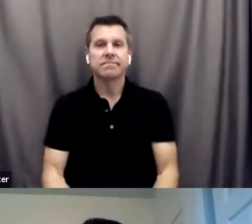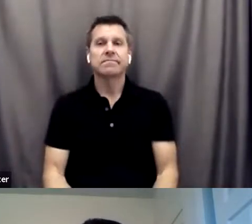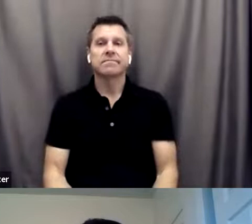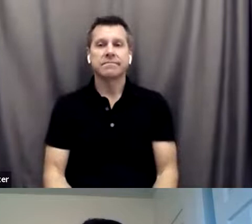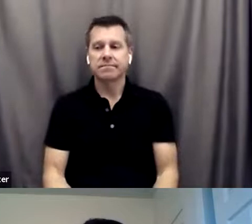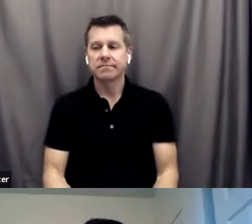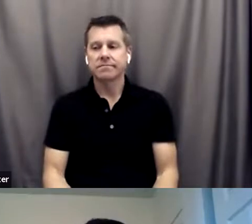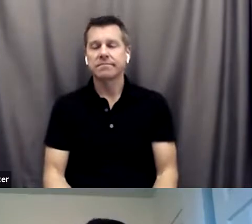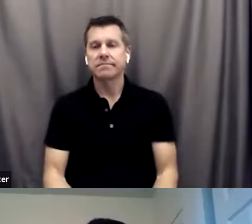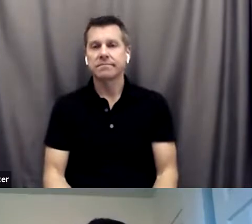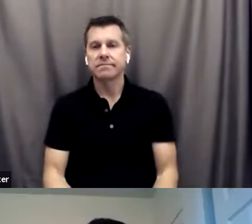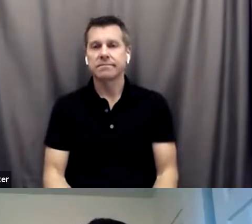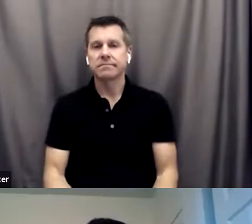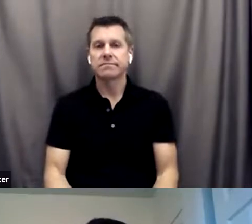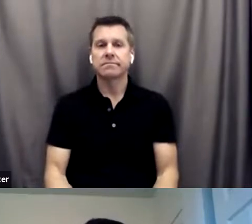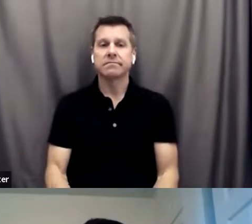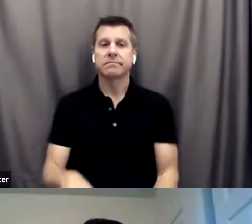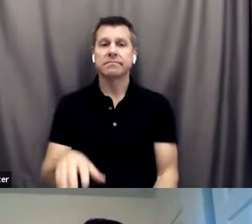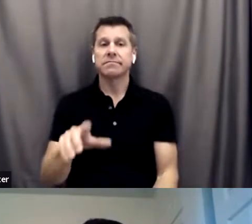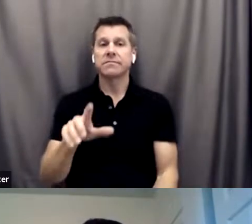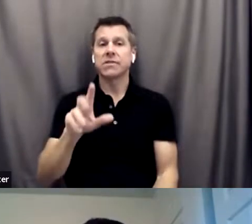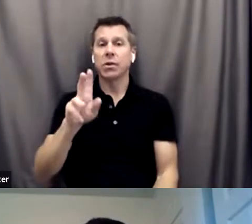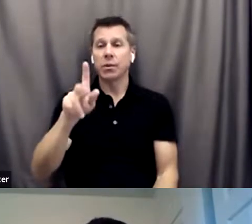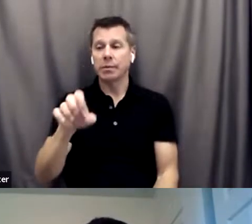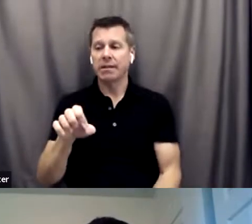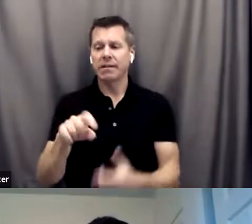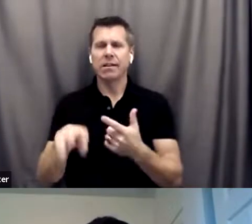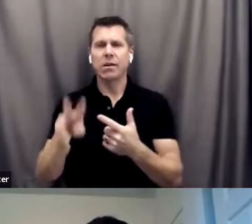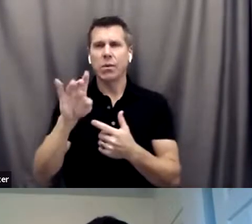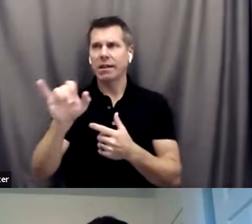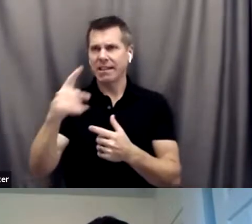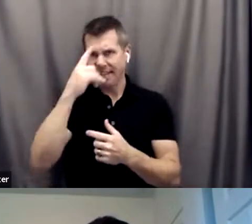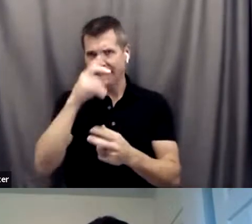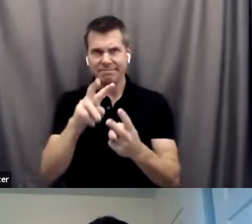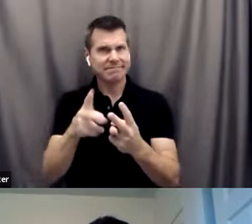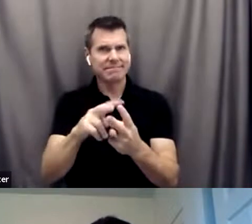And what really, you're looking for Lupita, there's a really good question. I think it goes for either program, the transition of